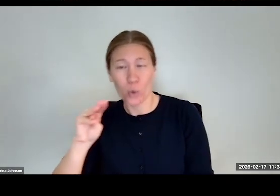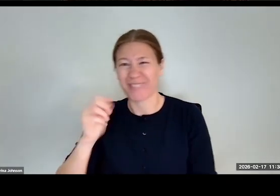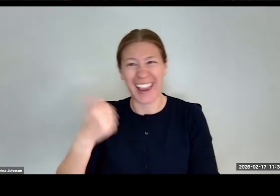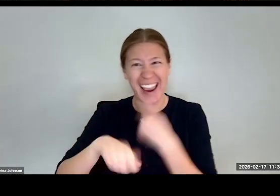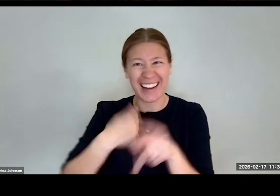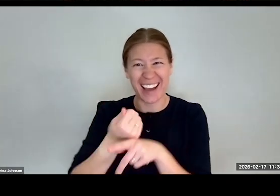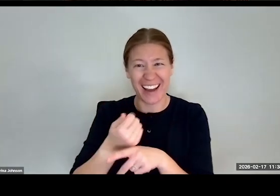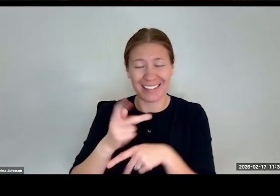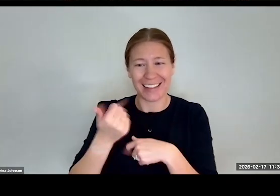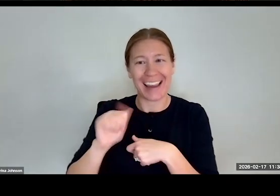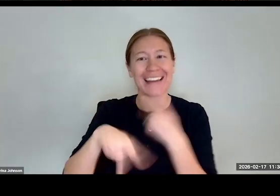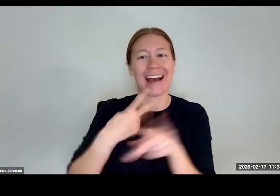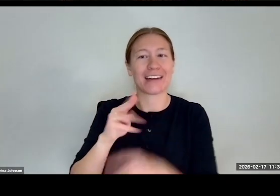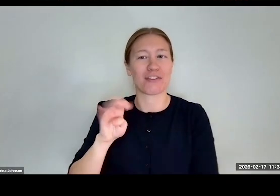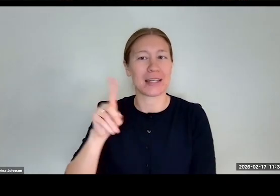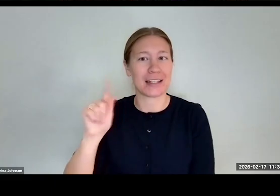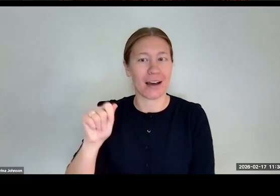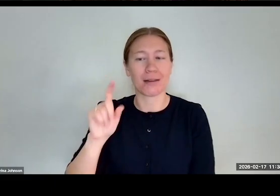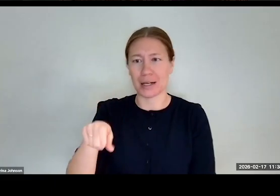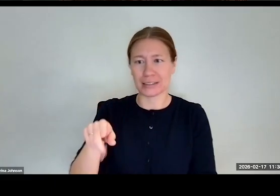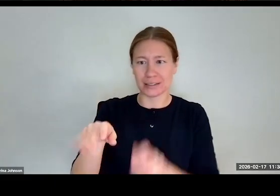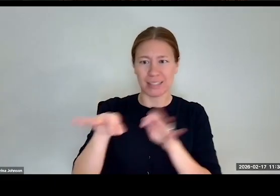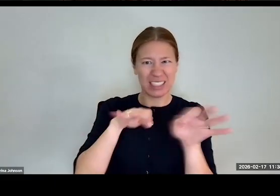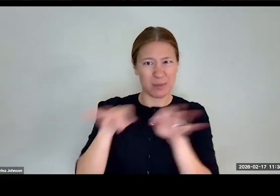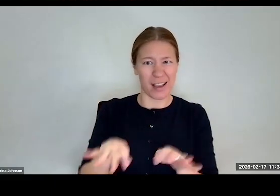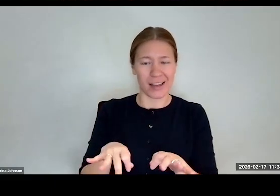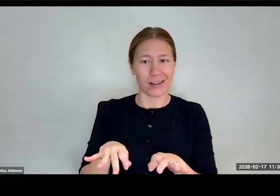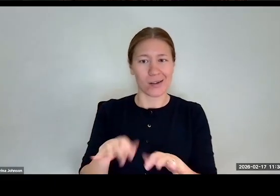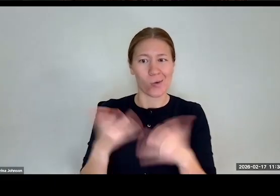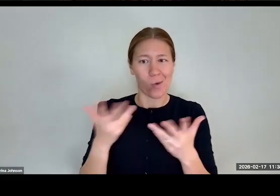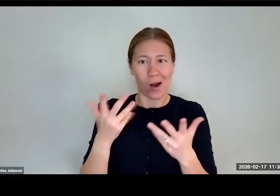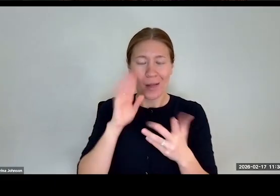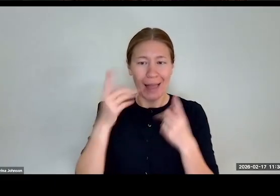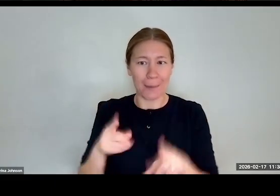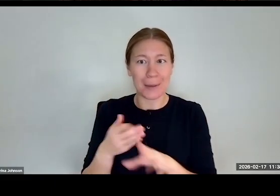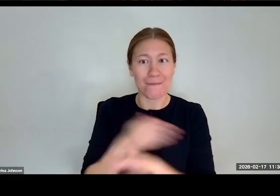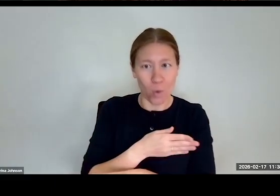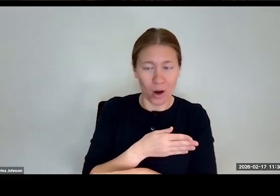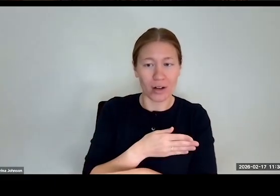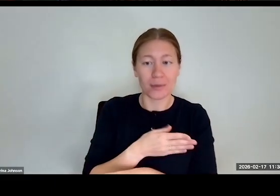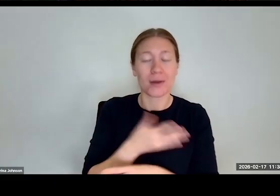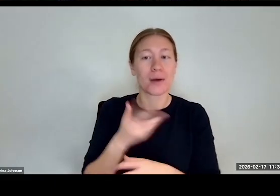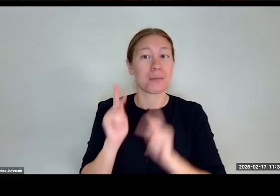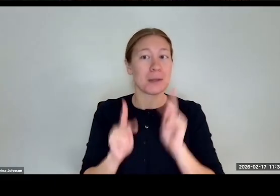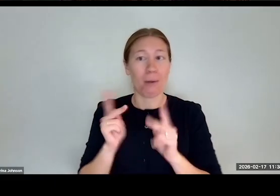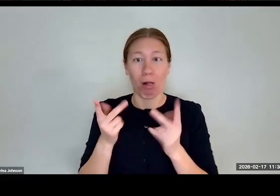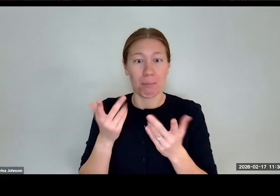or hear before you play it again because we don't know that people can actually visually engage with what we're about to play or that they can audibly engage with